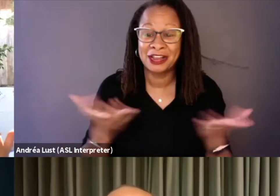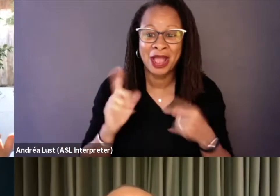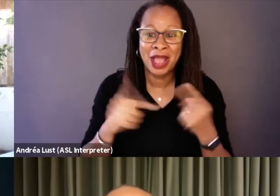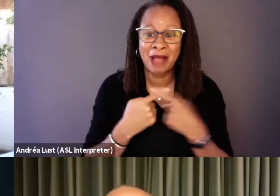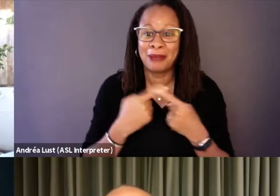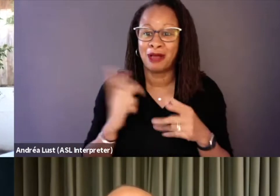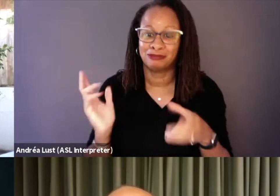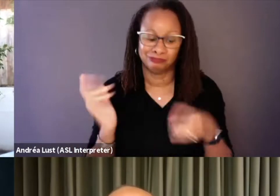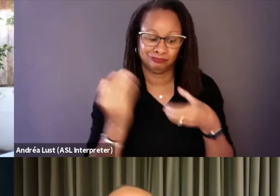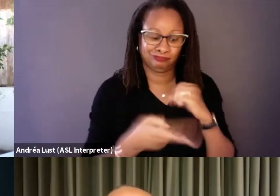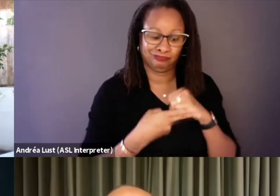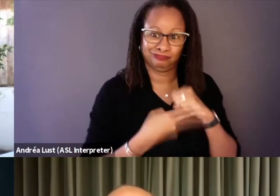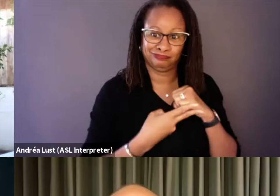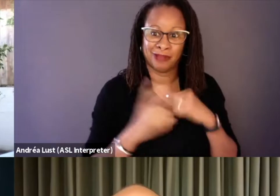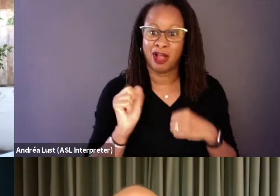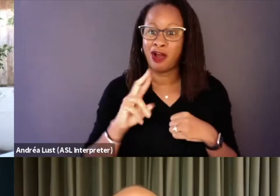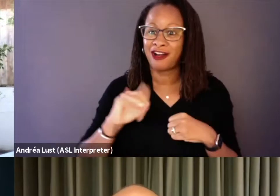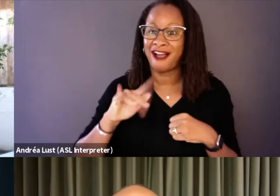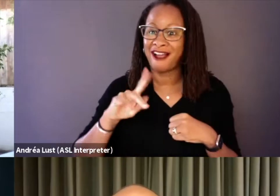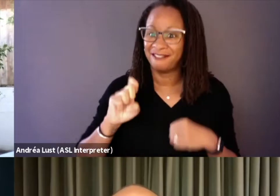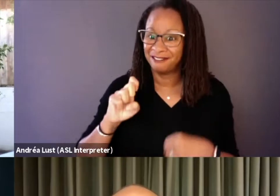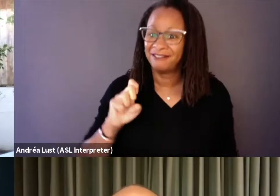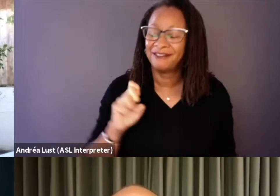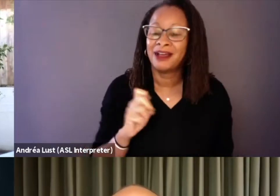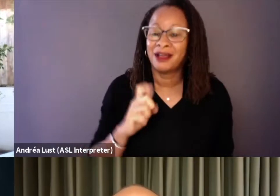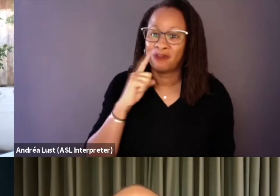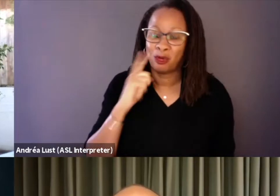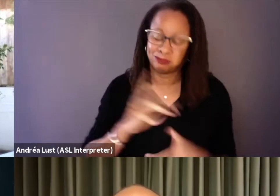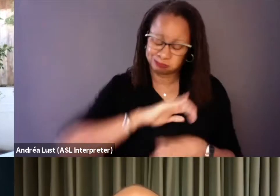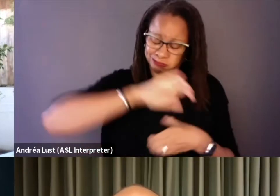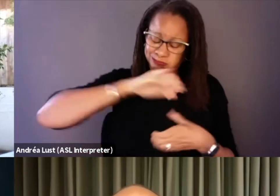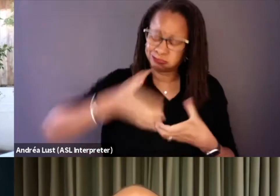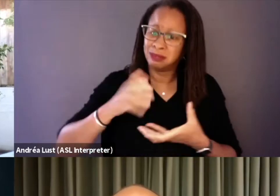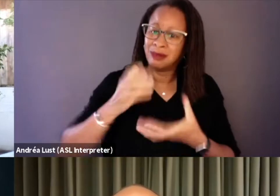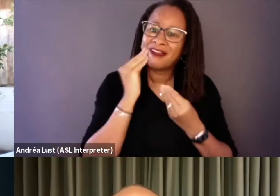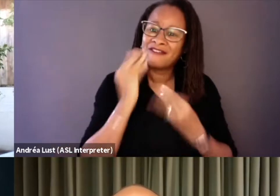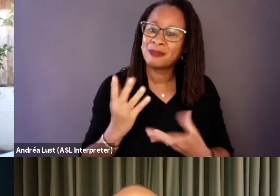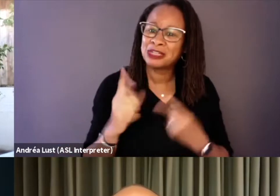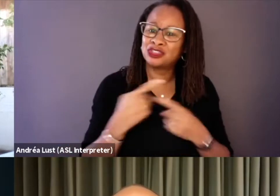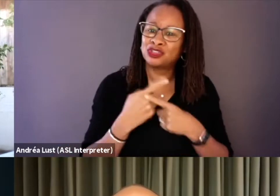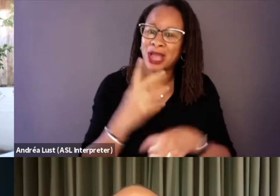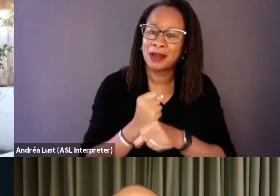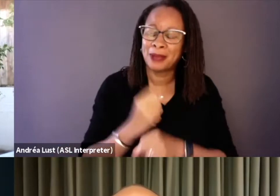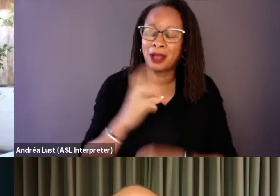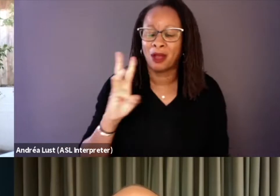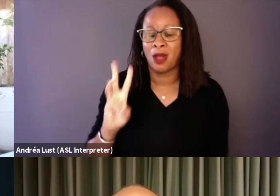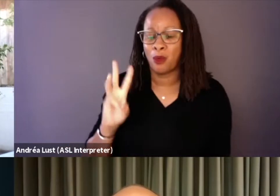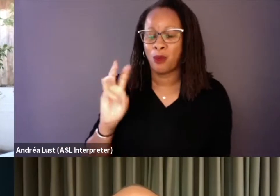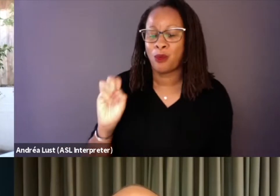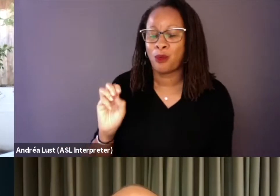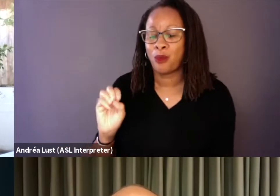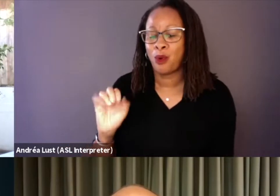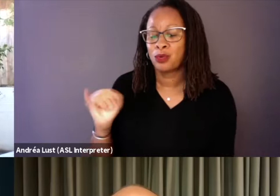the trove of information that you got about Wojnarowicz's life. How did you first get access to that?